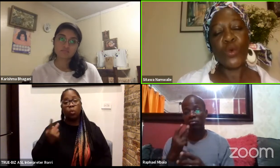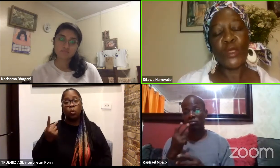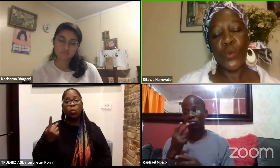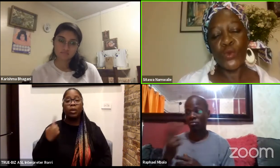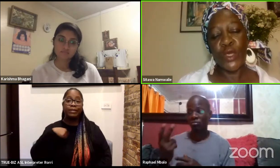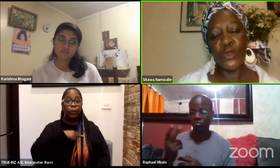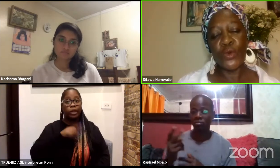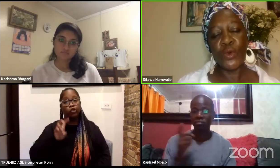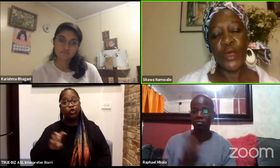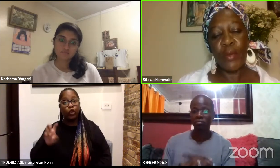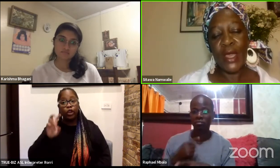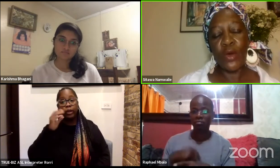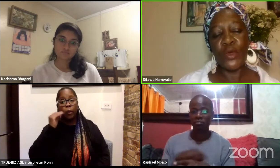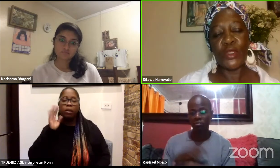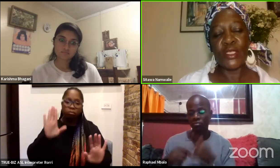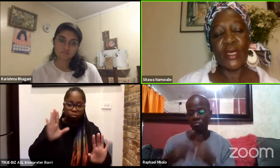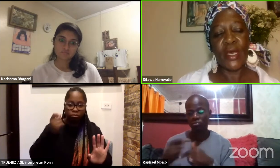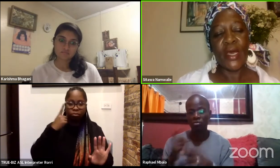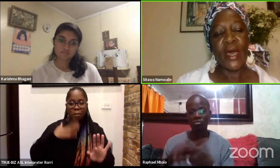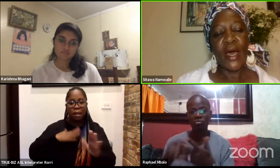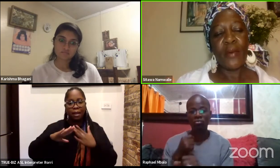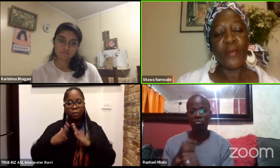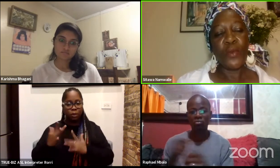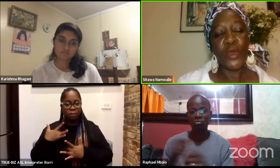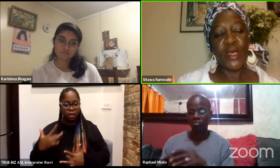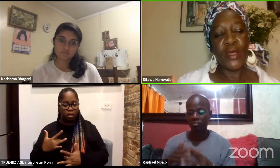And so what we do in my community, first of all,